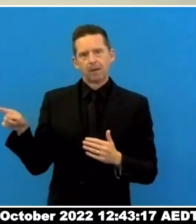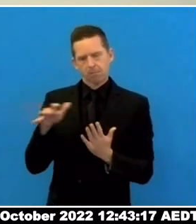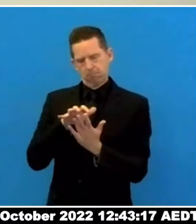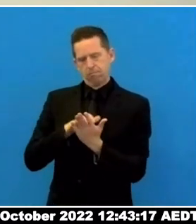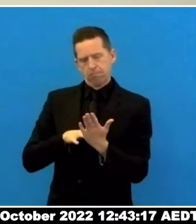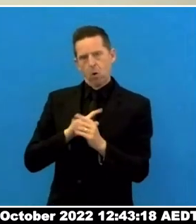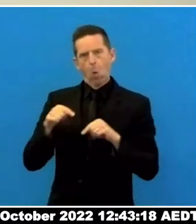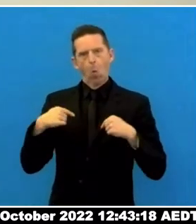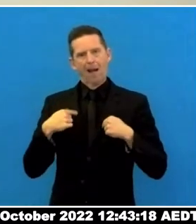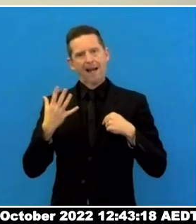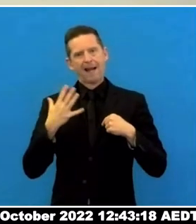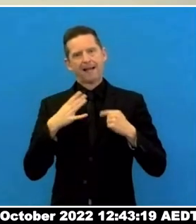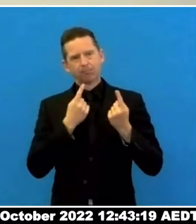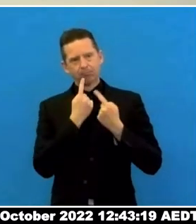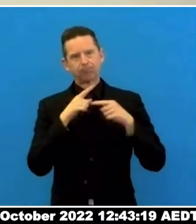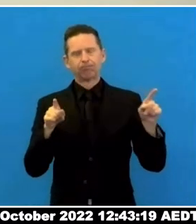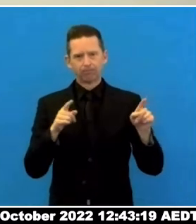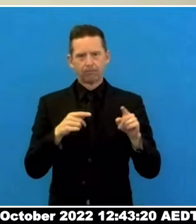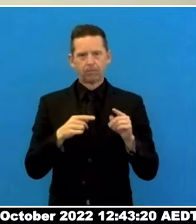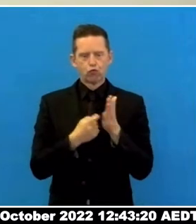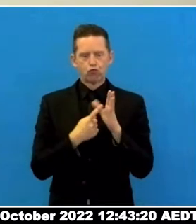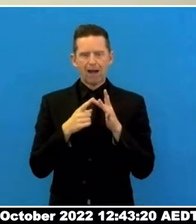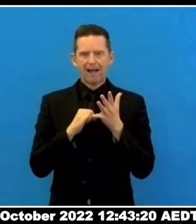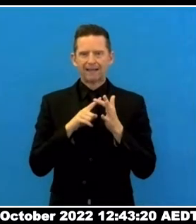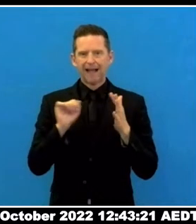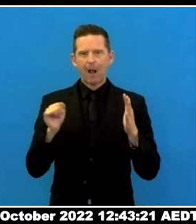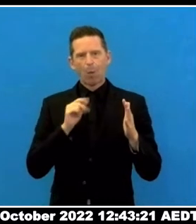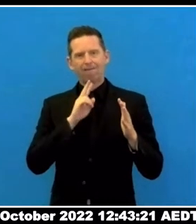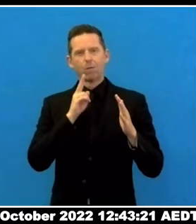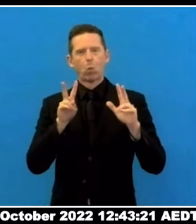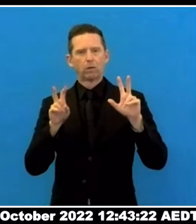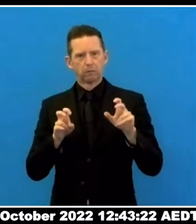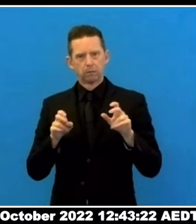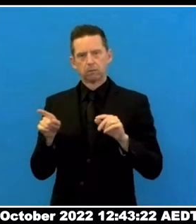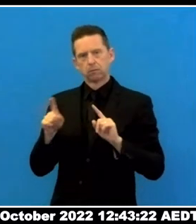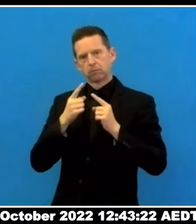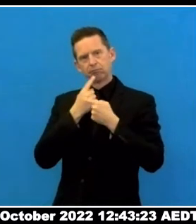Advice from people of refugee backgrounds living with disability and their carers.